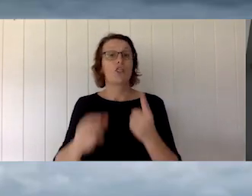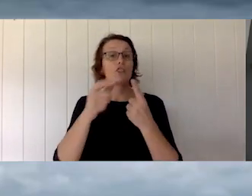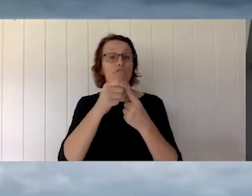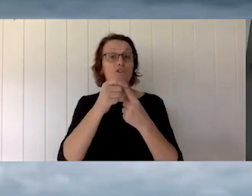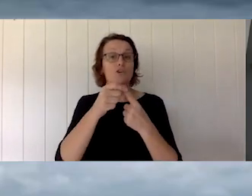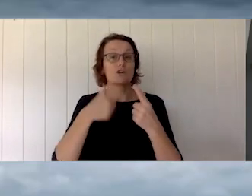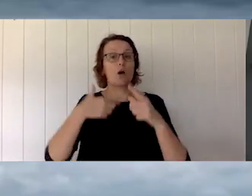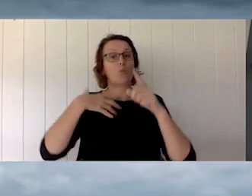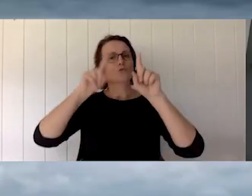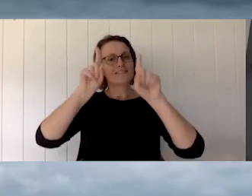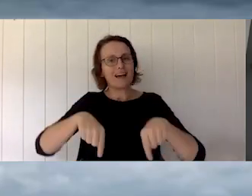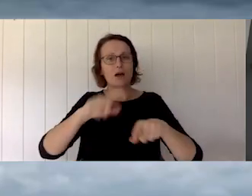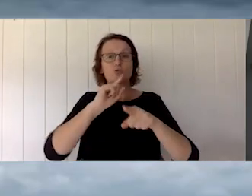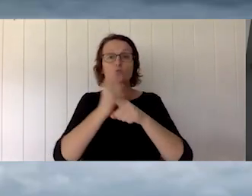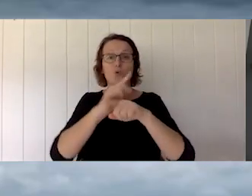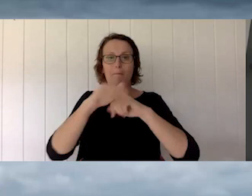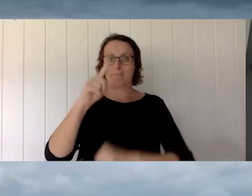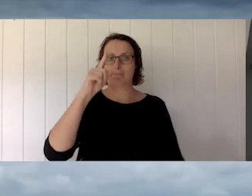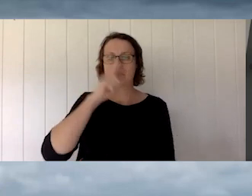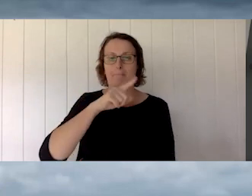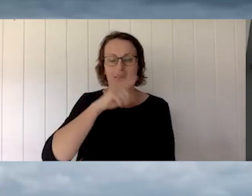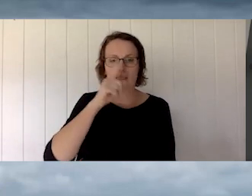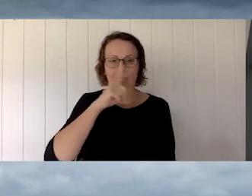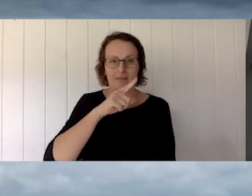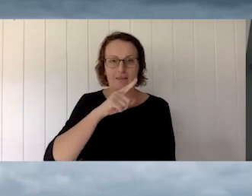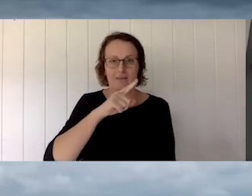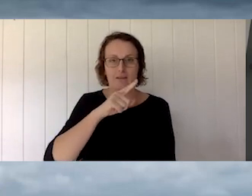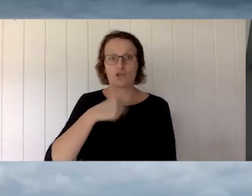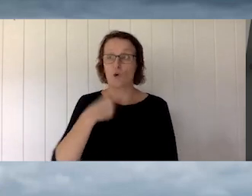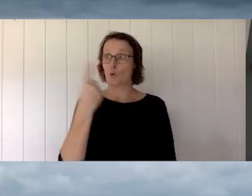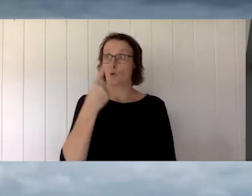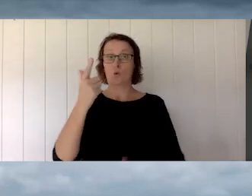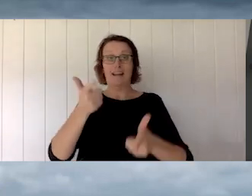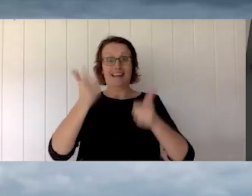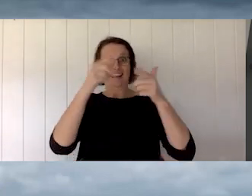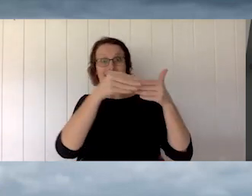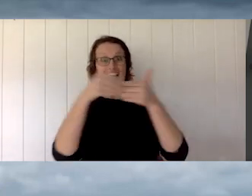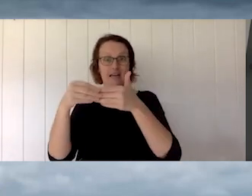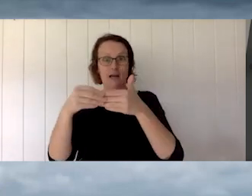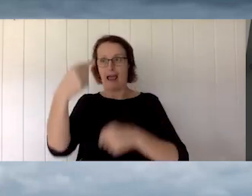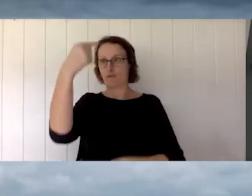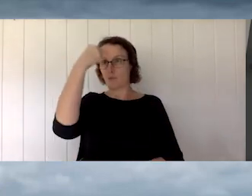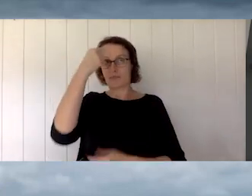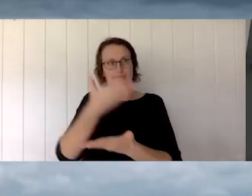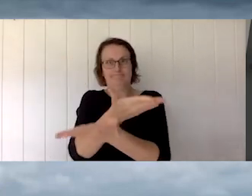to start with people. I want us to start with a focus as a leader in crisis, of thinking about others. Thinking about the people who are